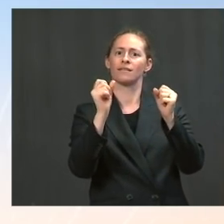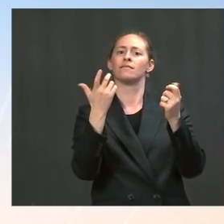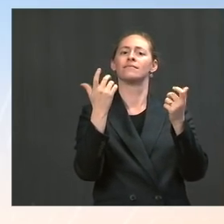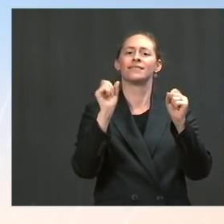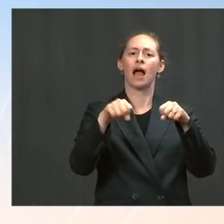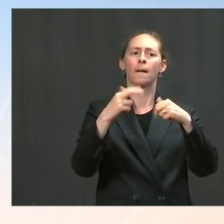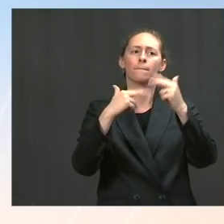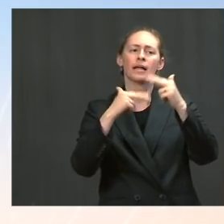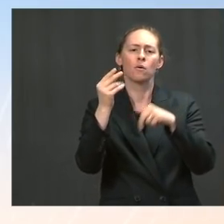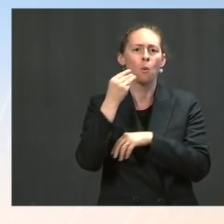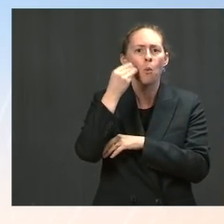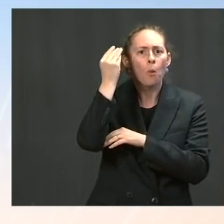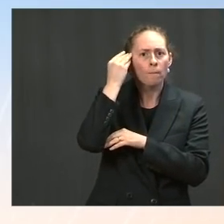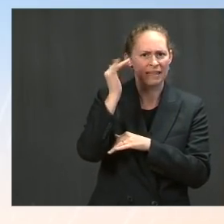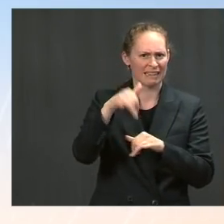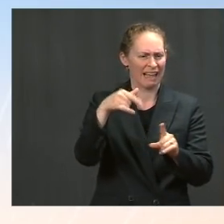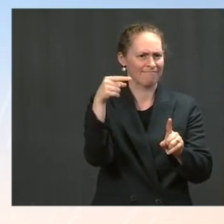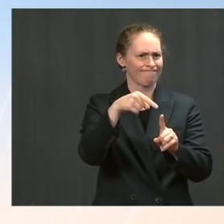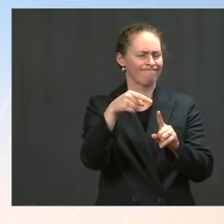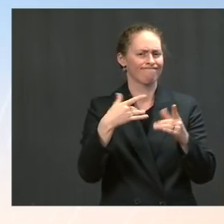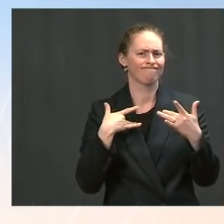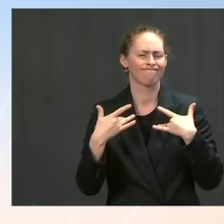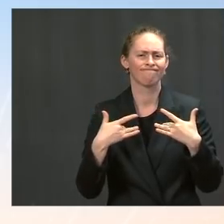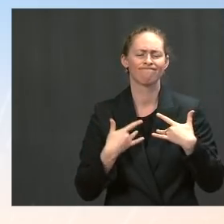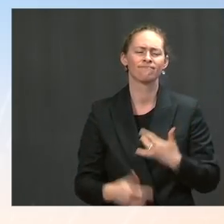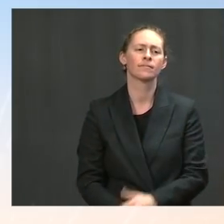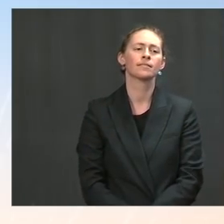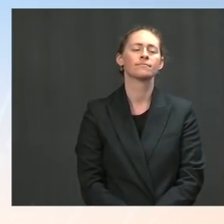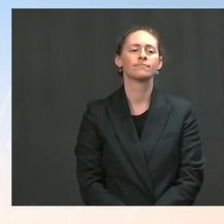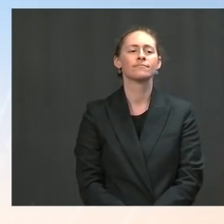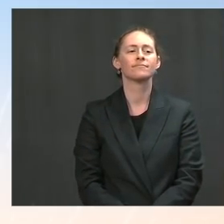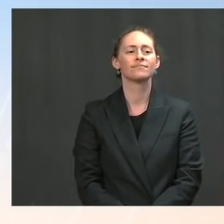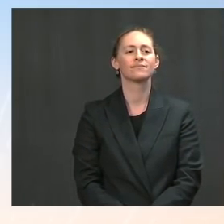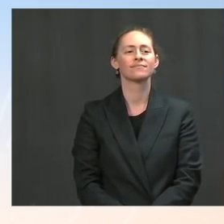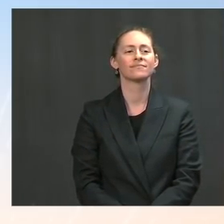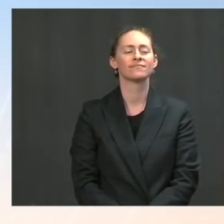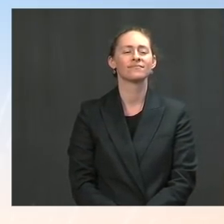I also wanted to note that yesterday, senior White House officials, led by Susan Rice and Julie Rodriguez,